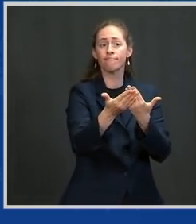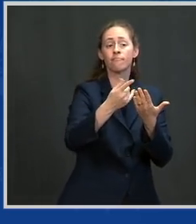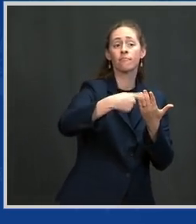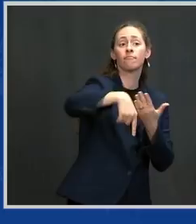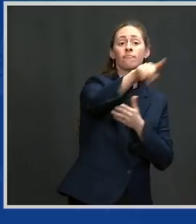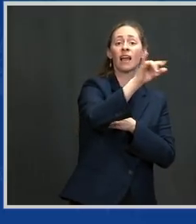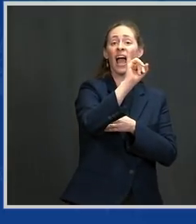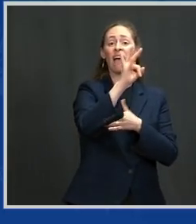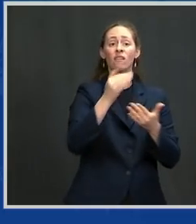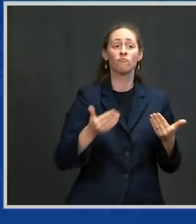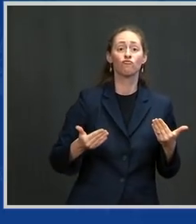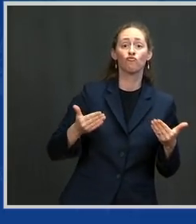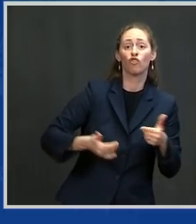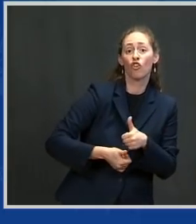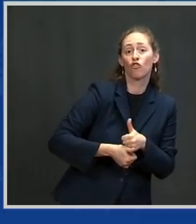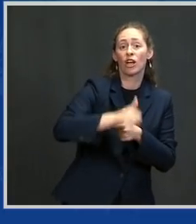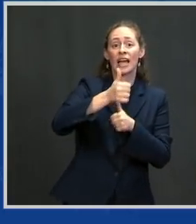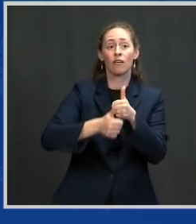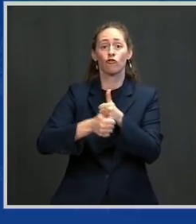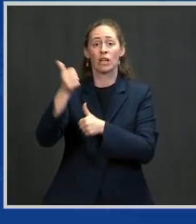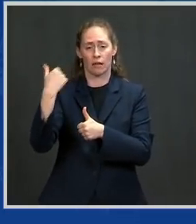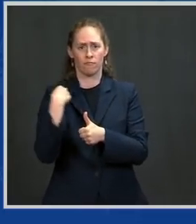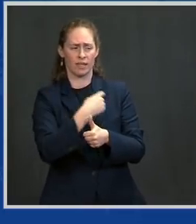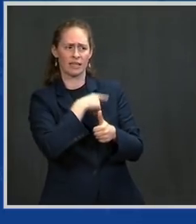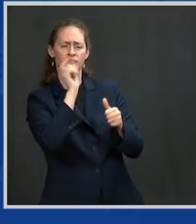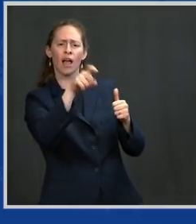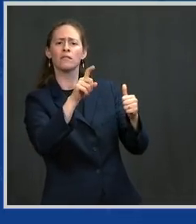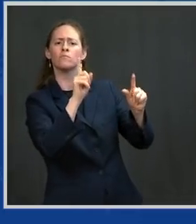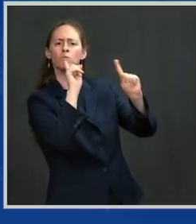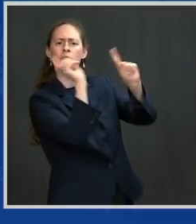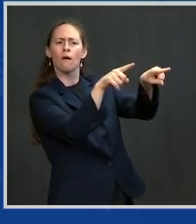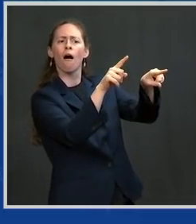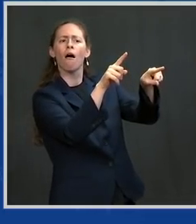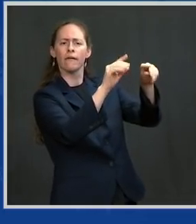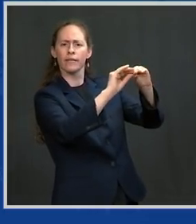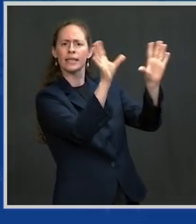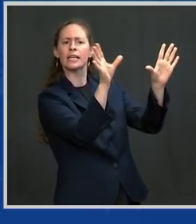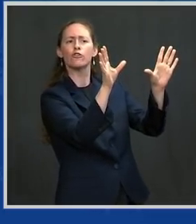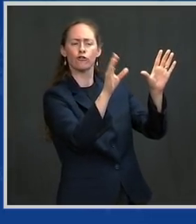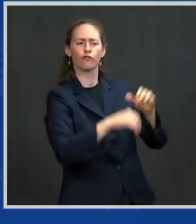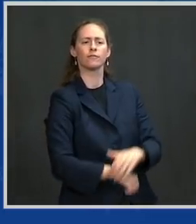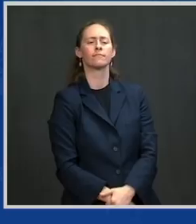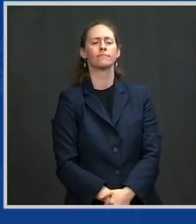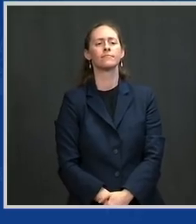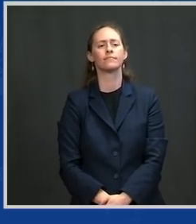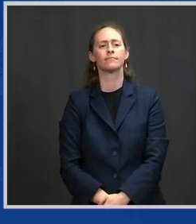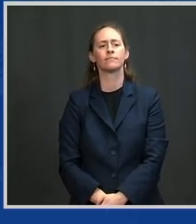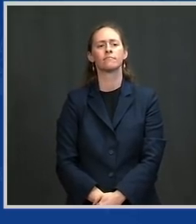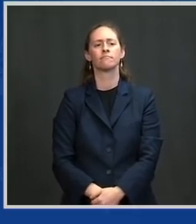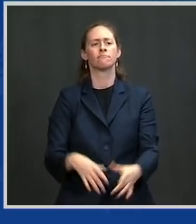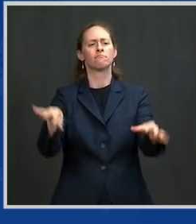And finally, we agreed that among the most important shared missions is renewing